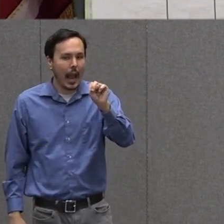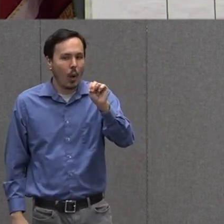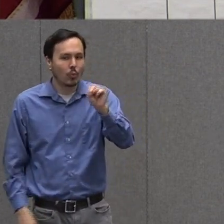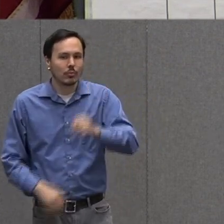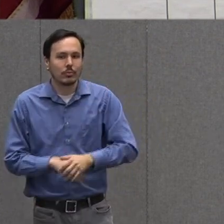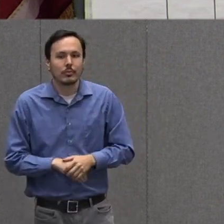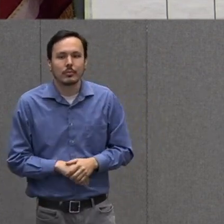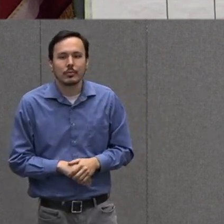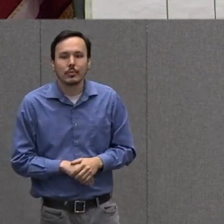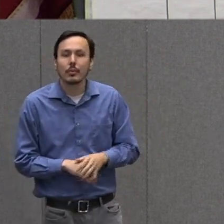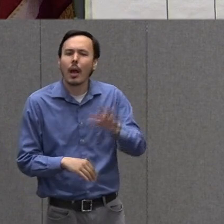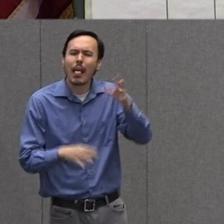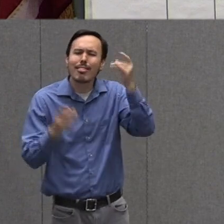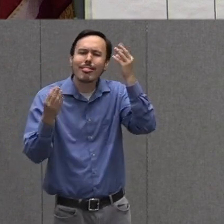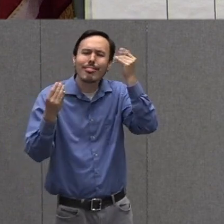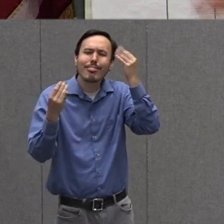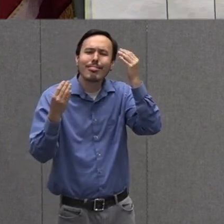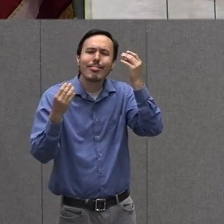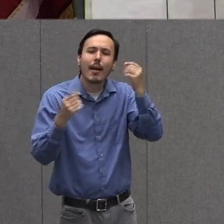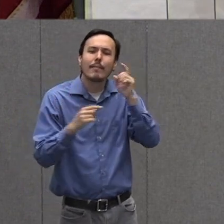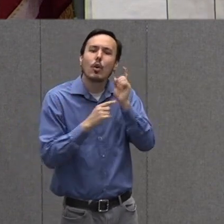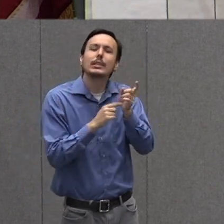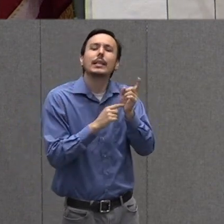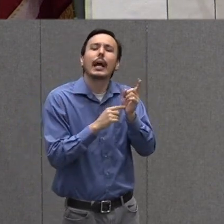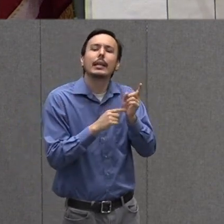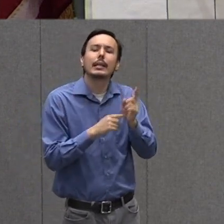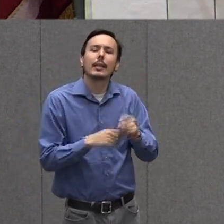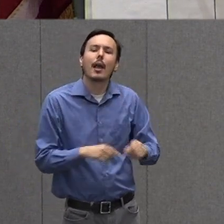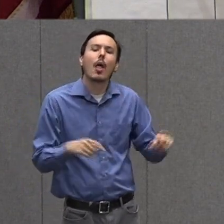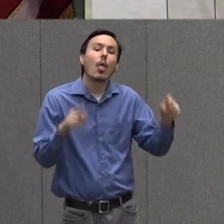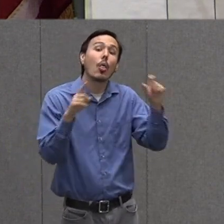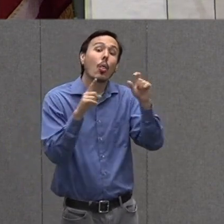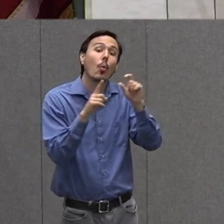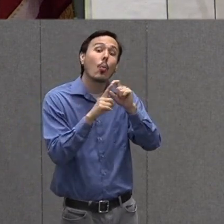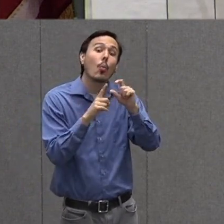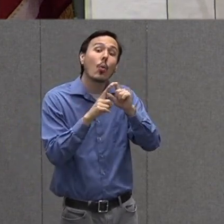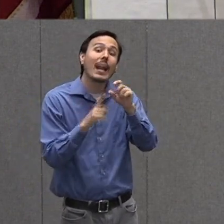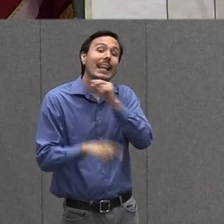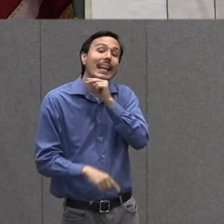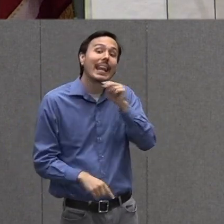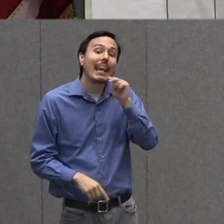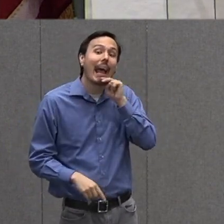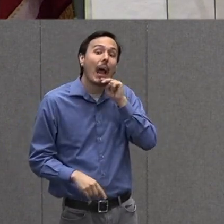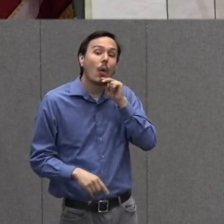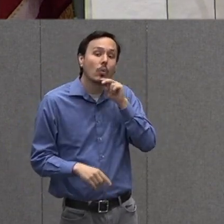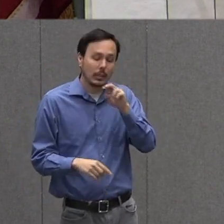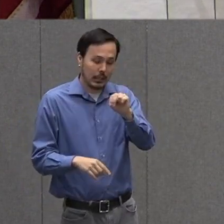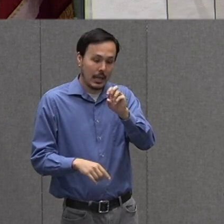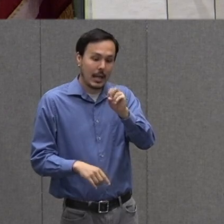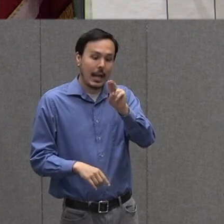Well, let's think for a second. What is the noun, the person, the place, or thing